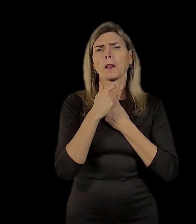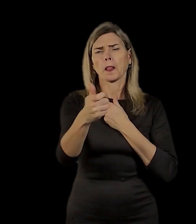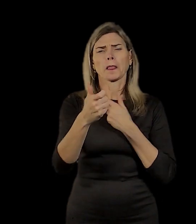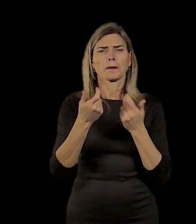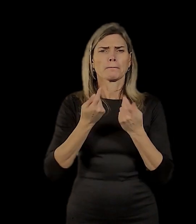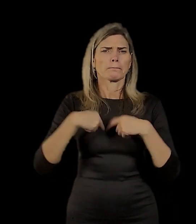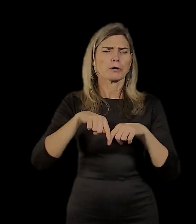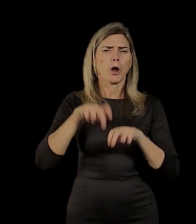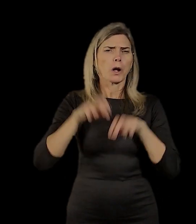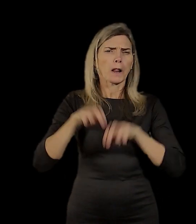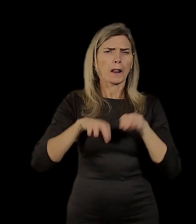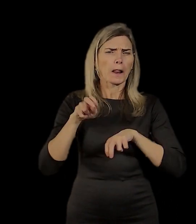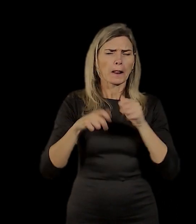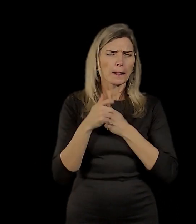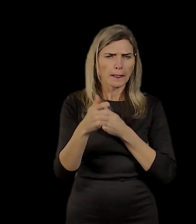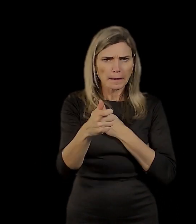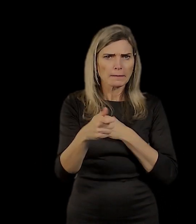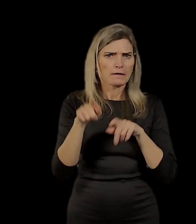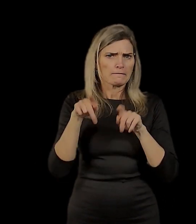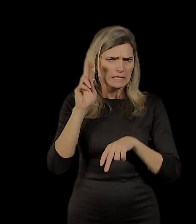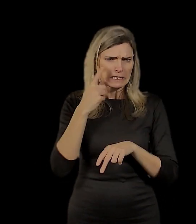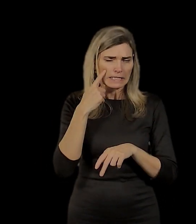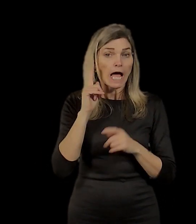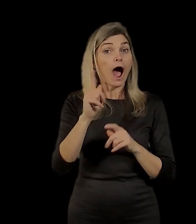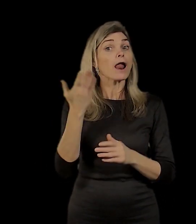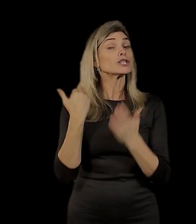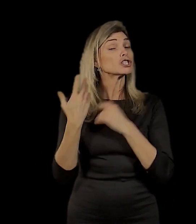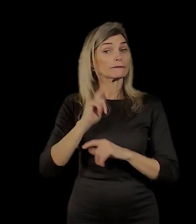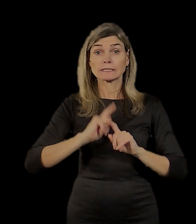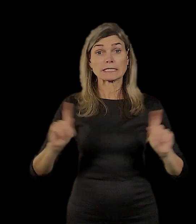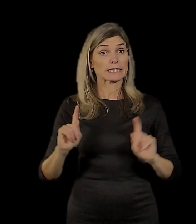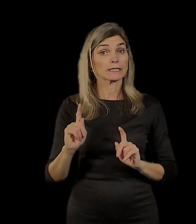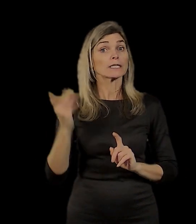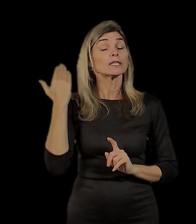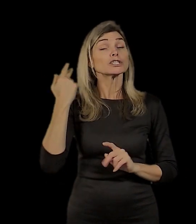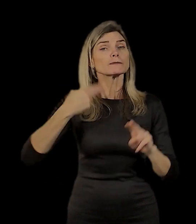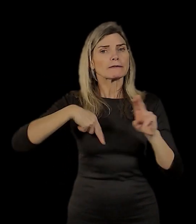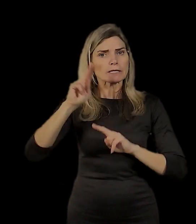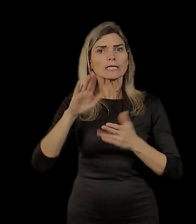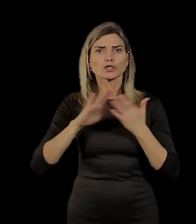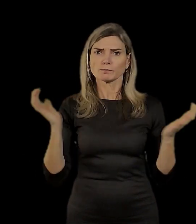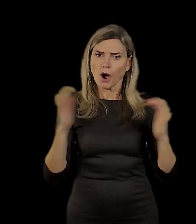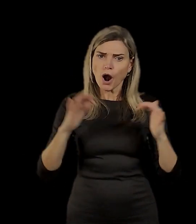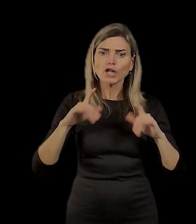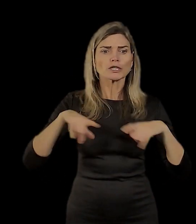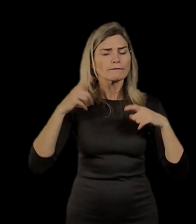There were sports activities here, the Modřany Spartak raised several Olympians.